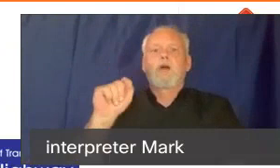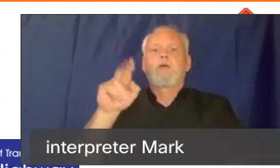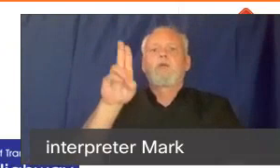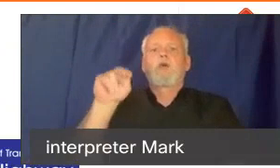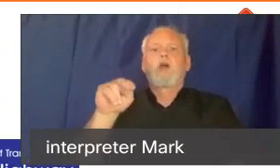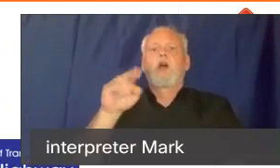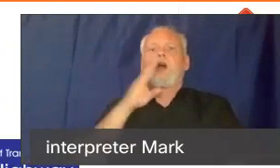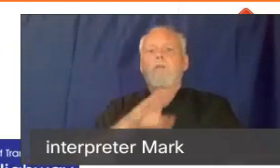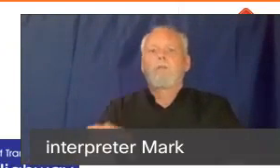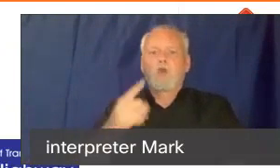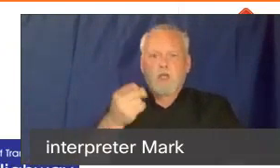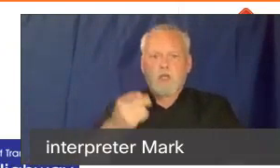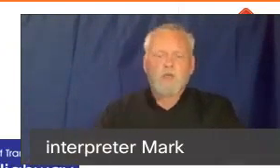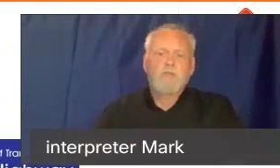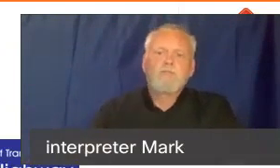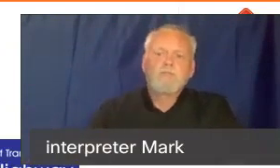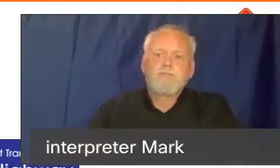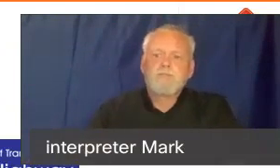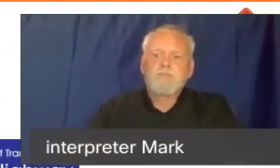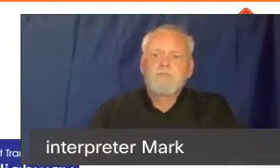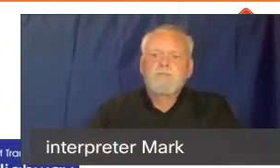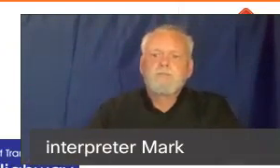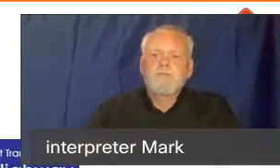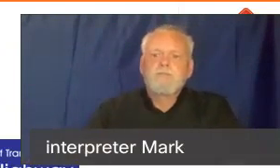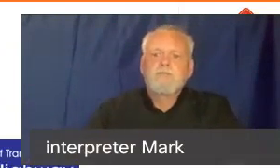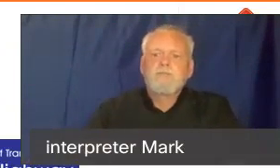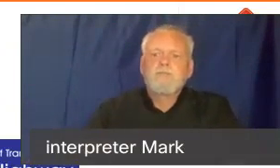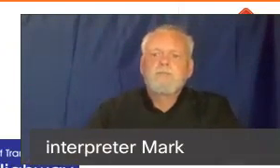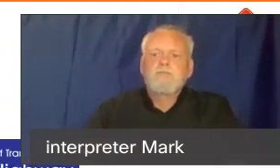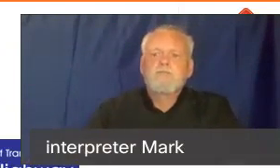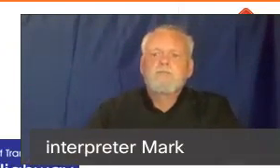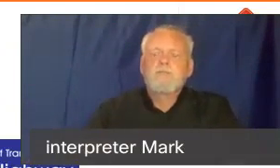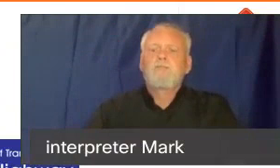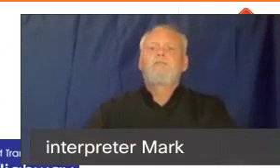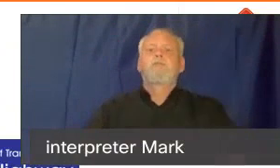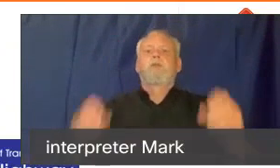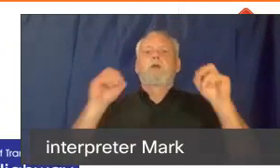Okay, thank you.